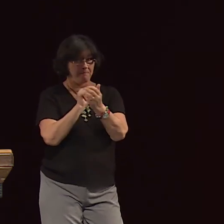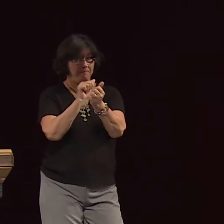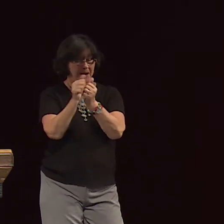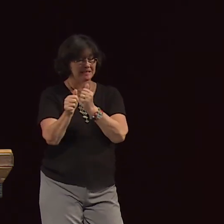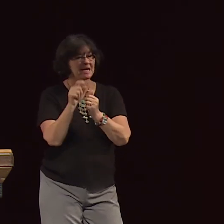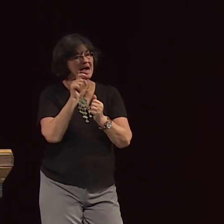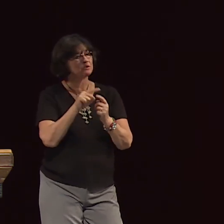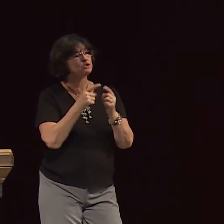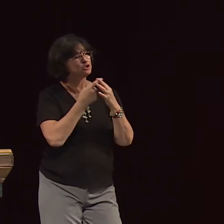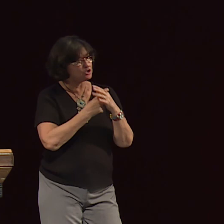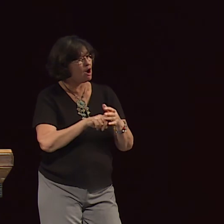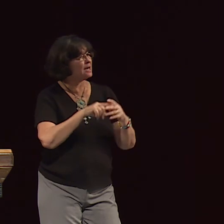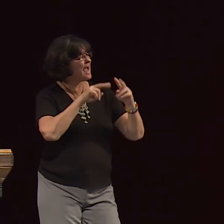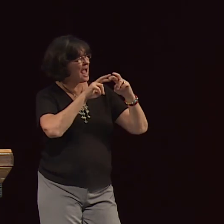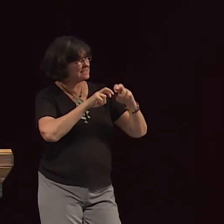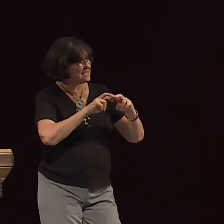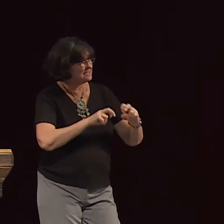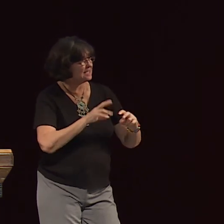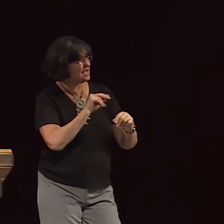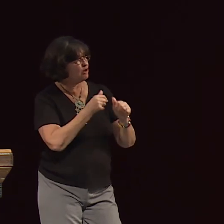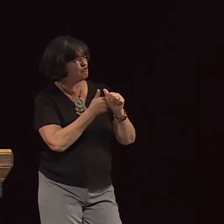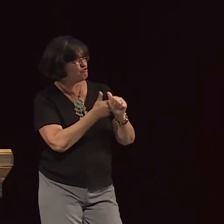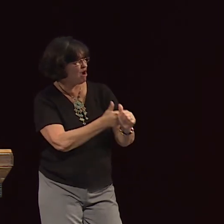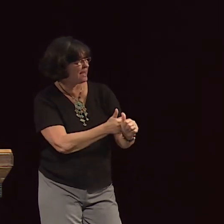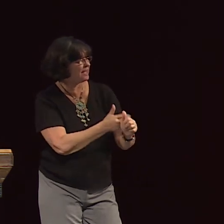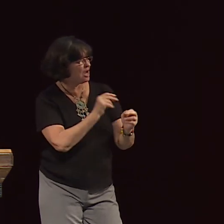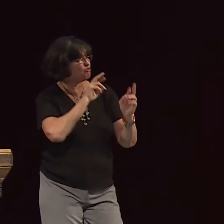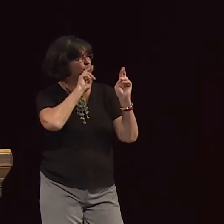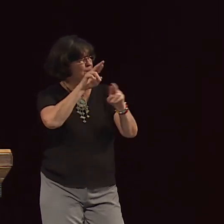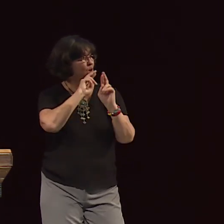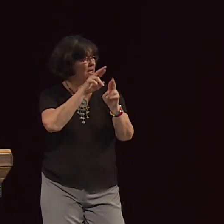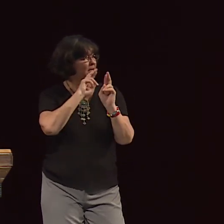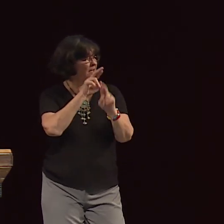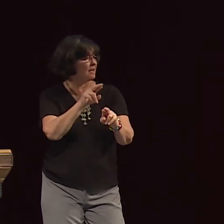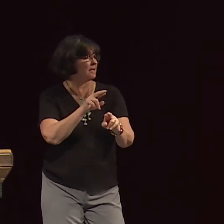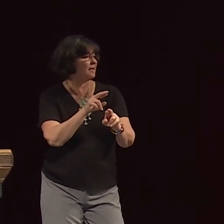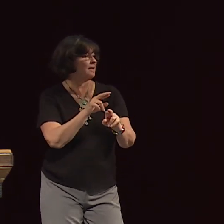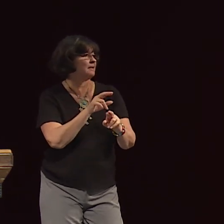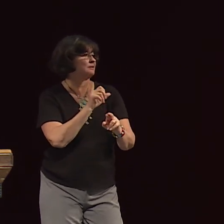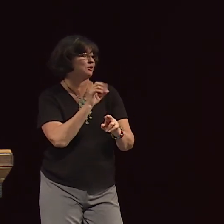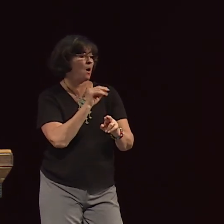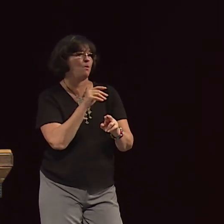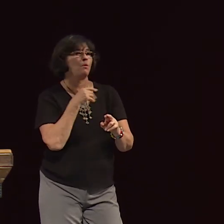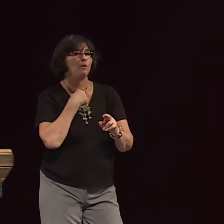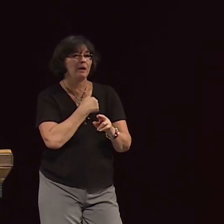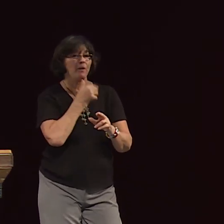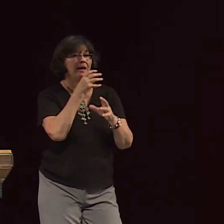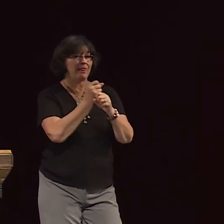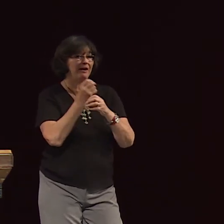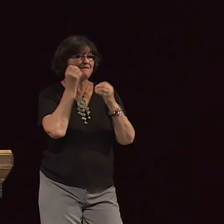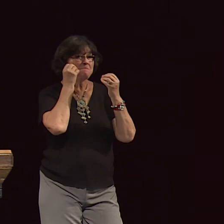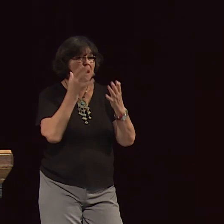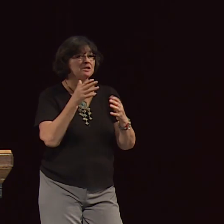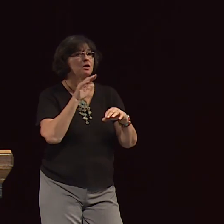If the laws are passed, then EI is actually responsible for doing some analysis, some data collection,